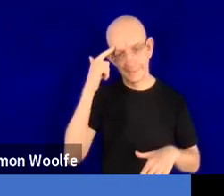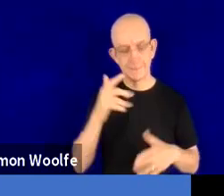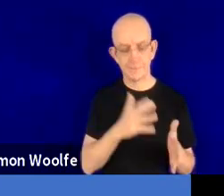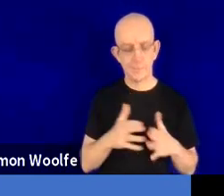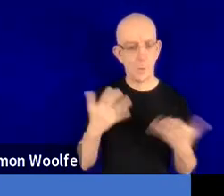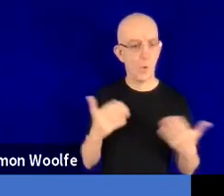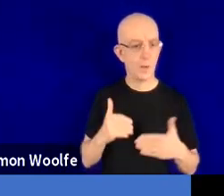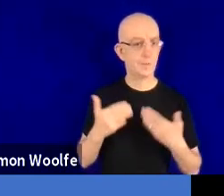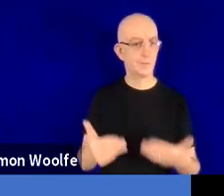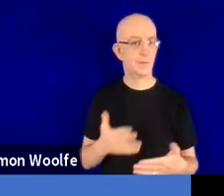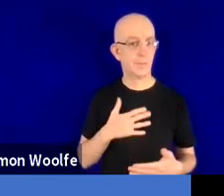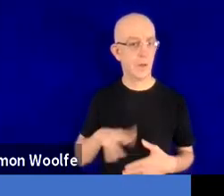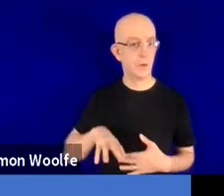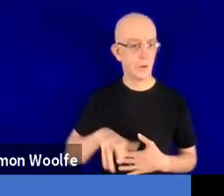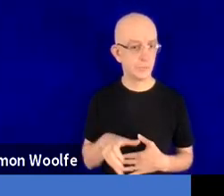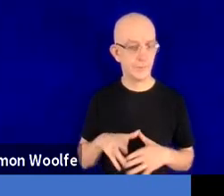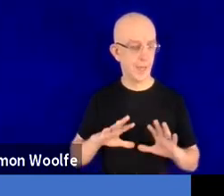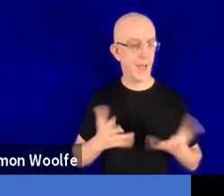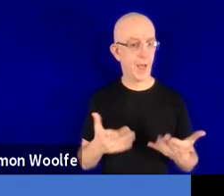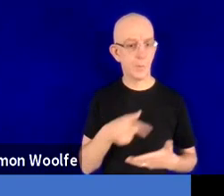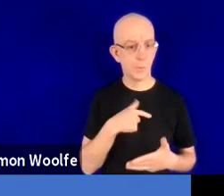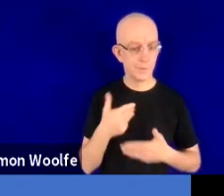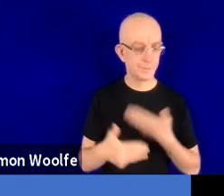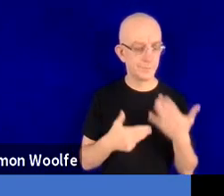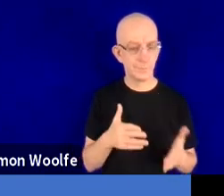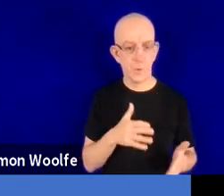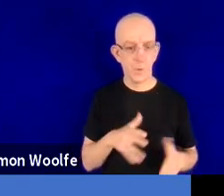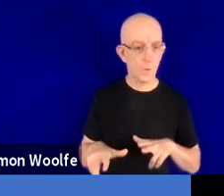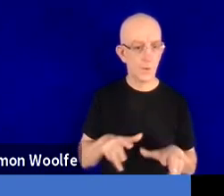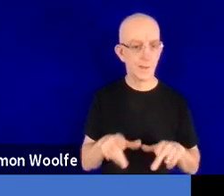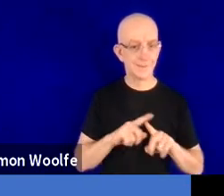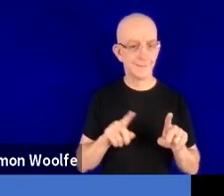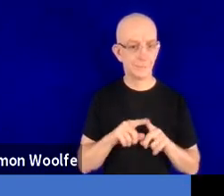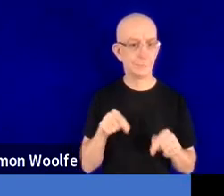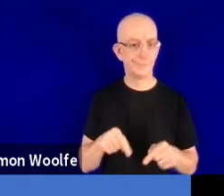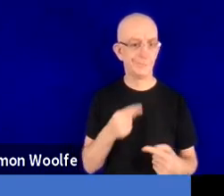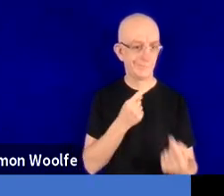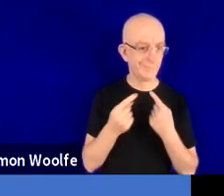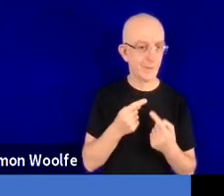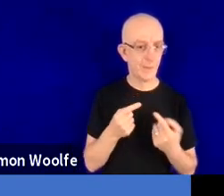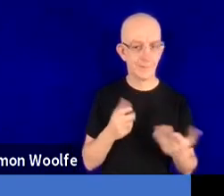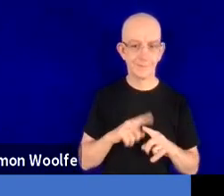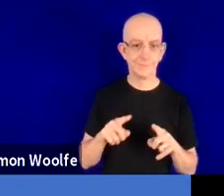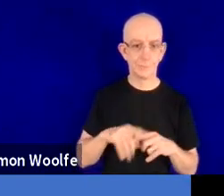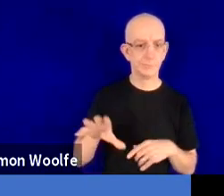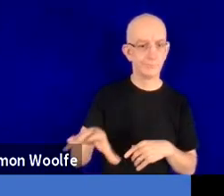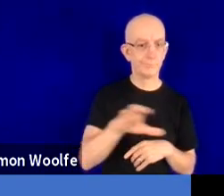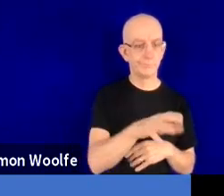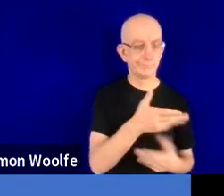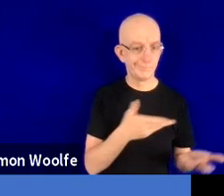to basically build this roadmap based on the learning of this covid 19 crisis to build responsive social protection systems?